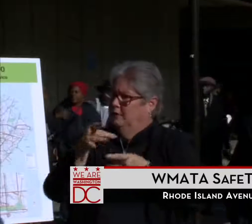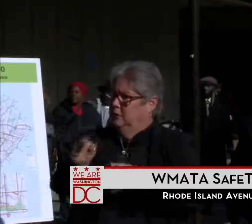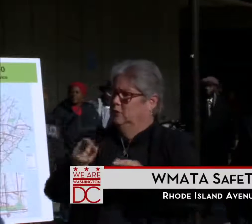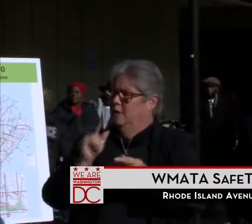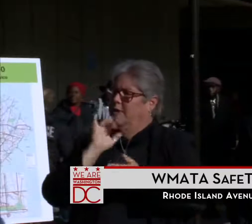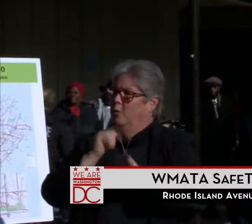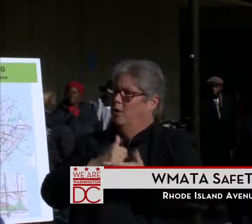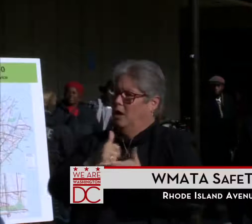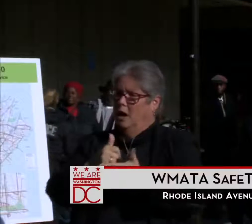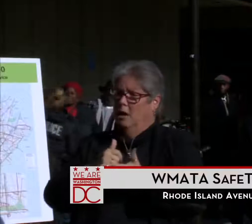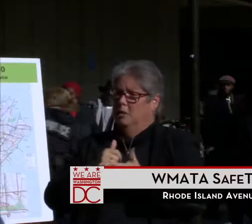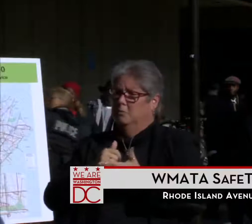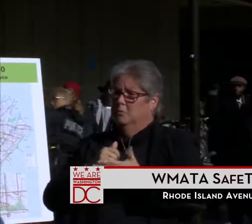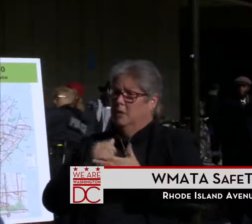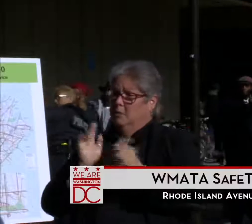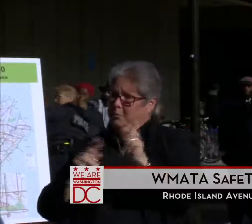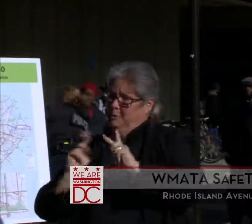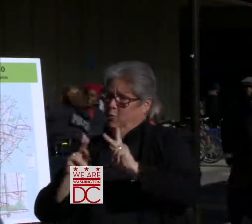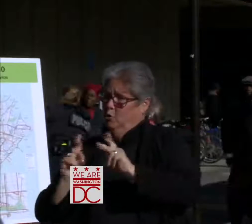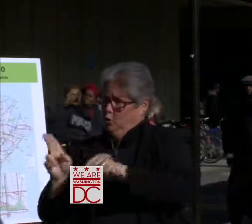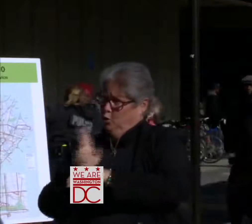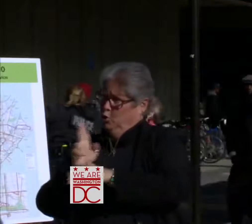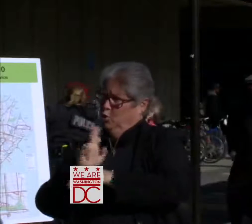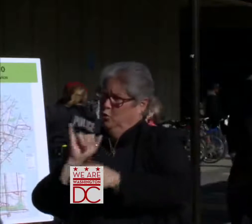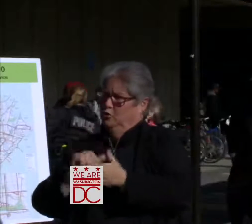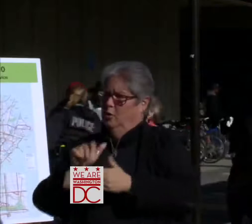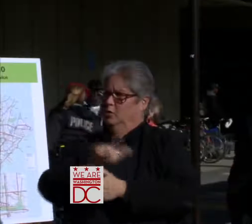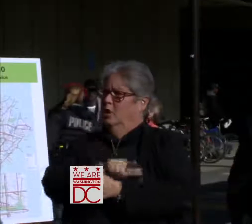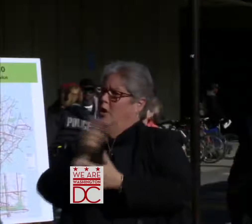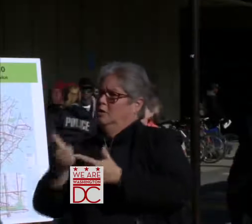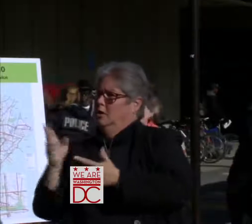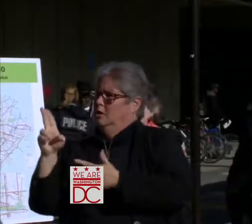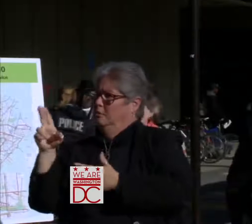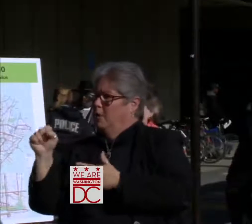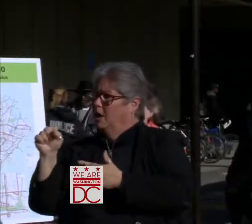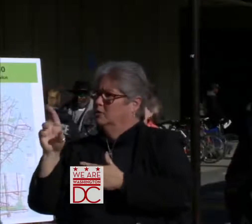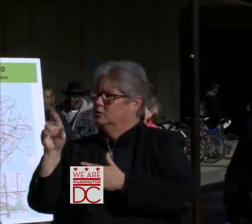IF PEOPLE USE THOSE ALTERNATIVE BUS ROUTES THAT WILL BE HELPFUL.